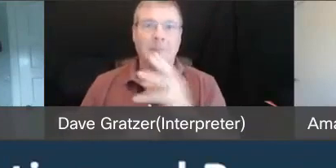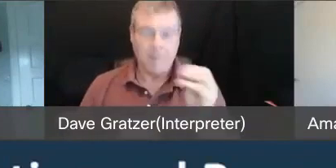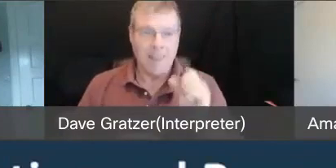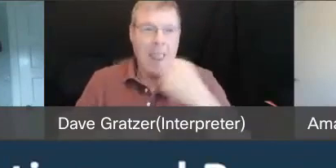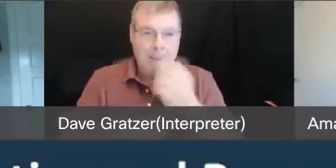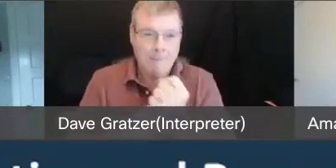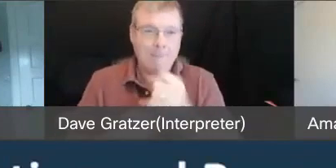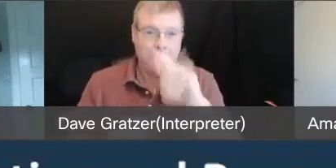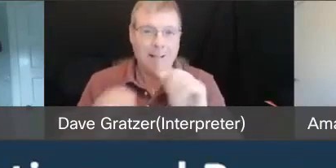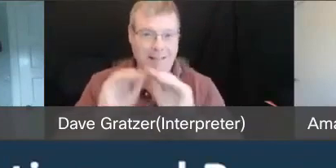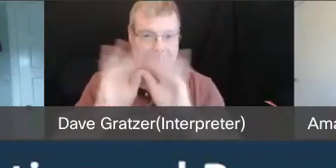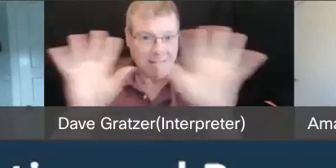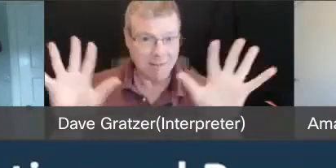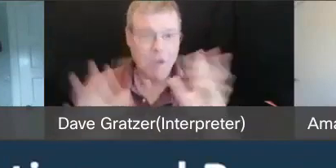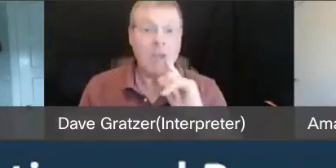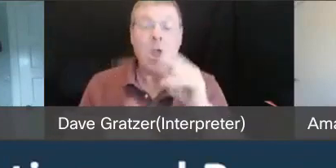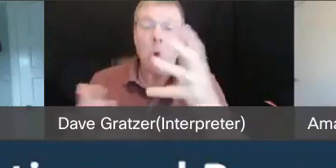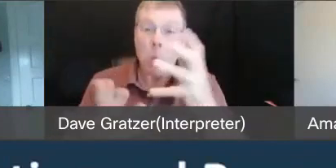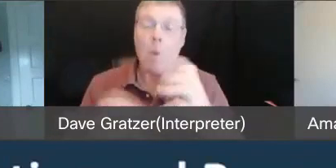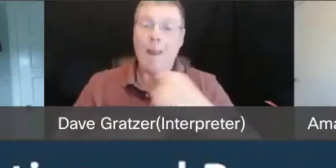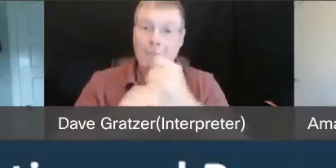Because we want to paint the picture of the applicants